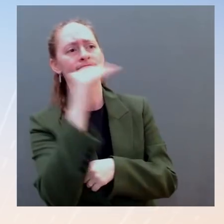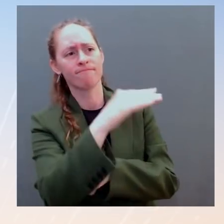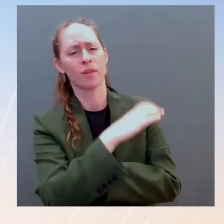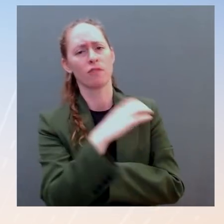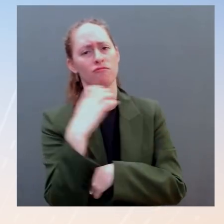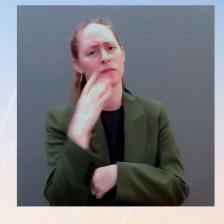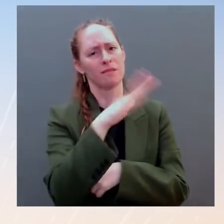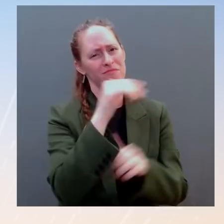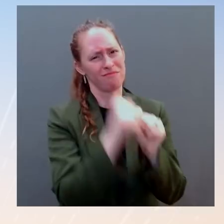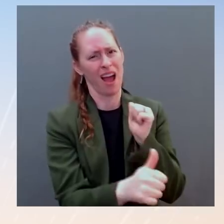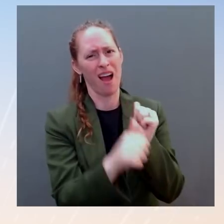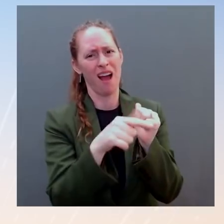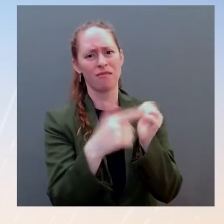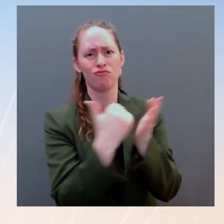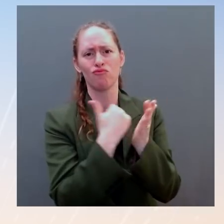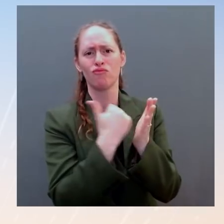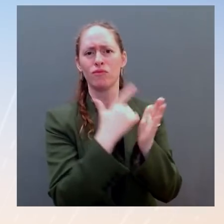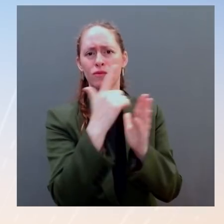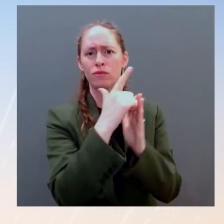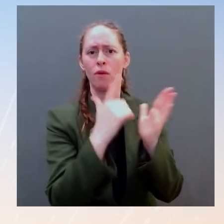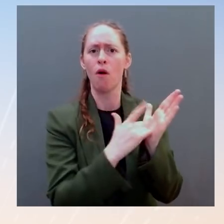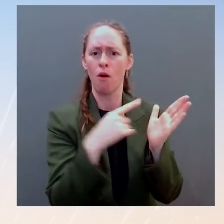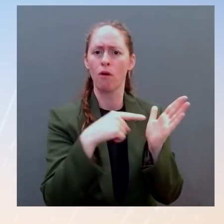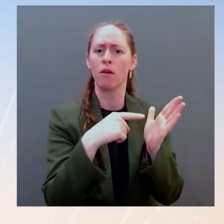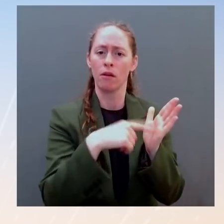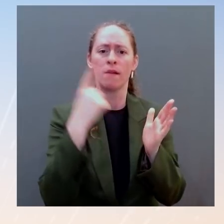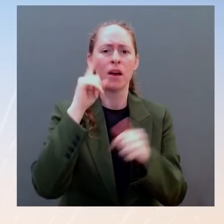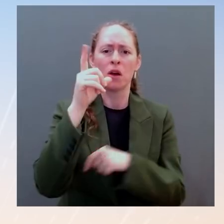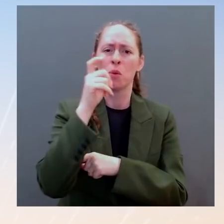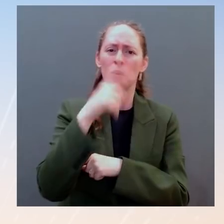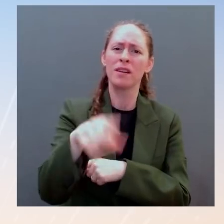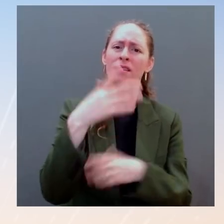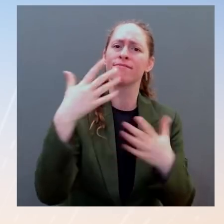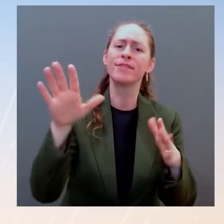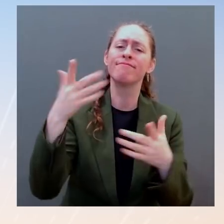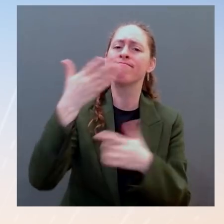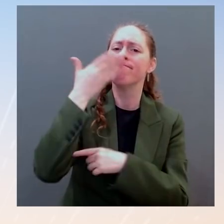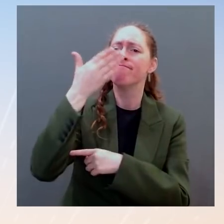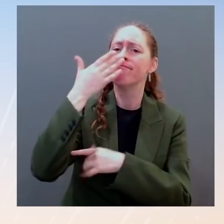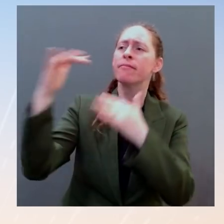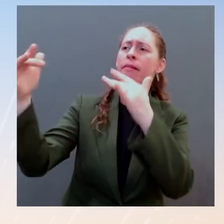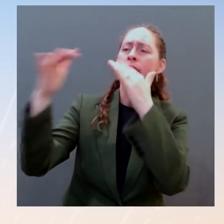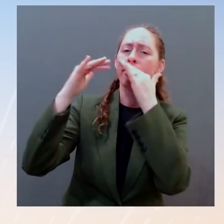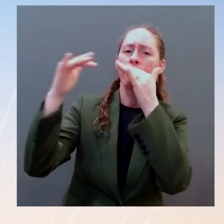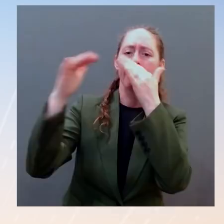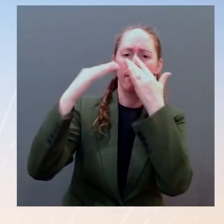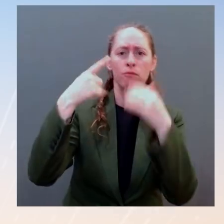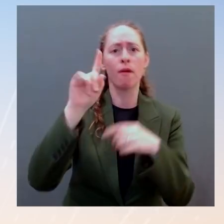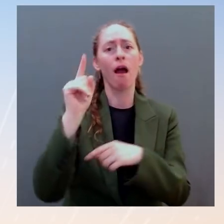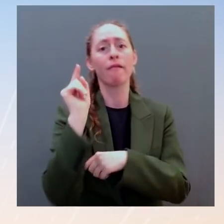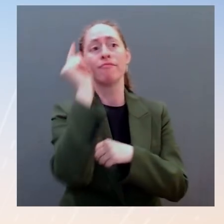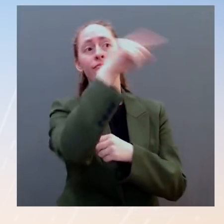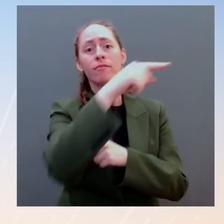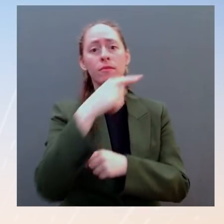[deliver] the vital benefits our veterans have earned. Andrea, welcome back. Peter, welcome from book leave. Now they're going to ask me